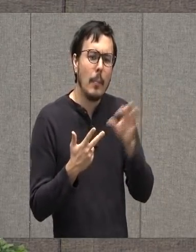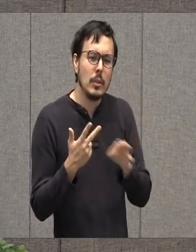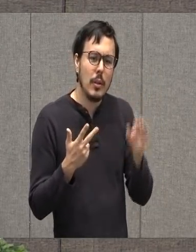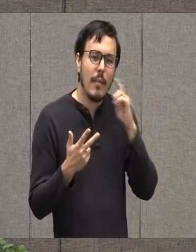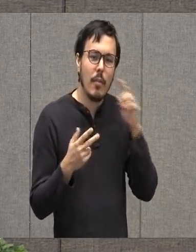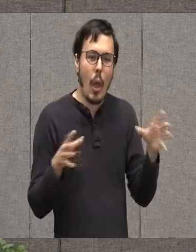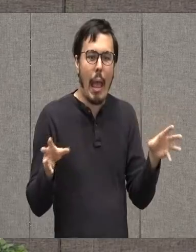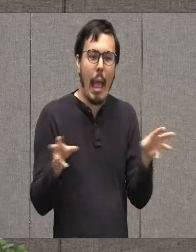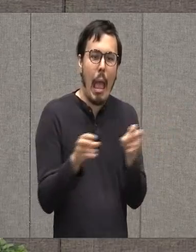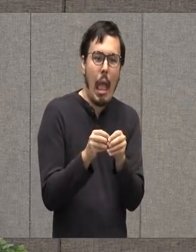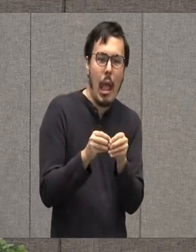What are your ideas?